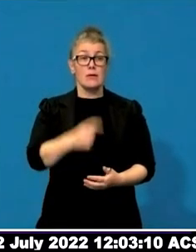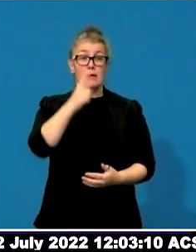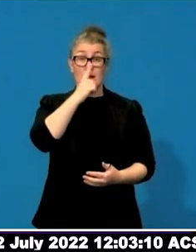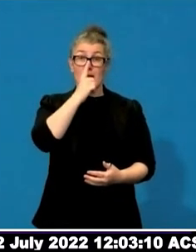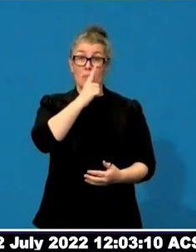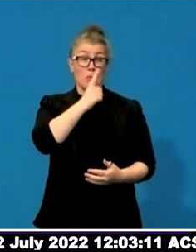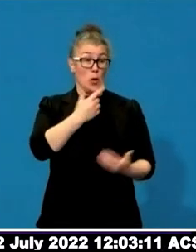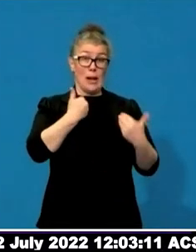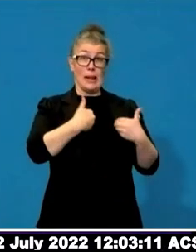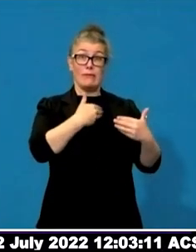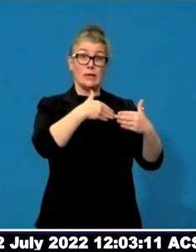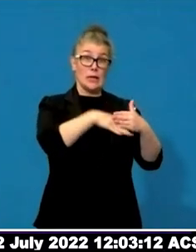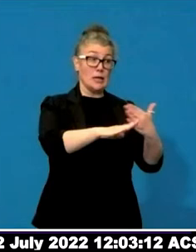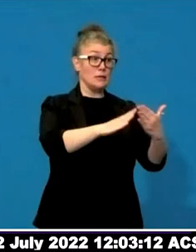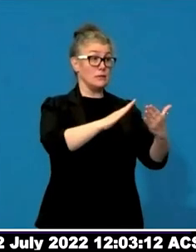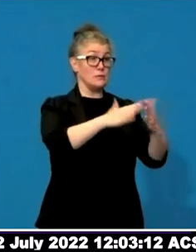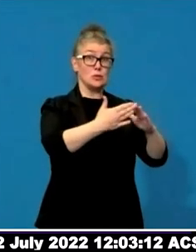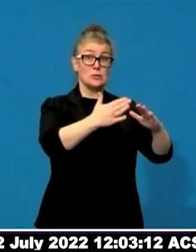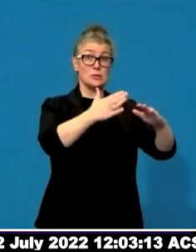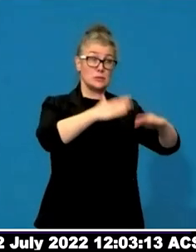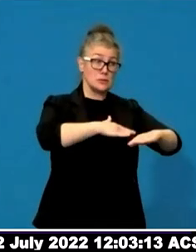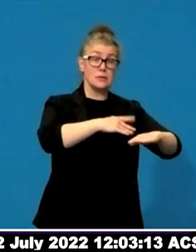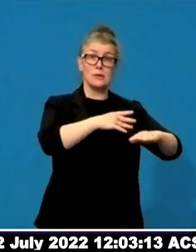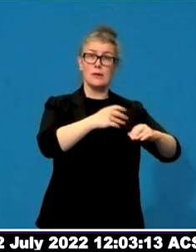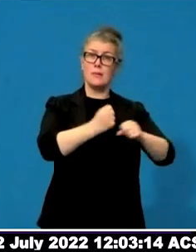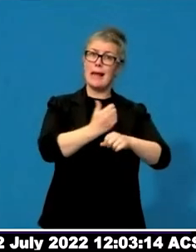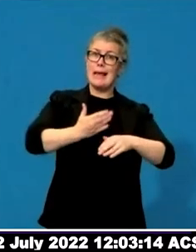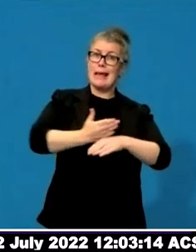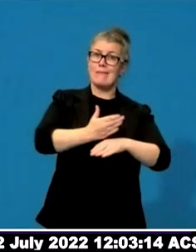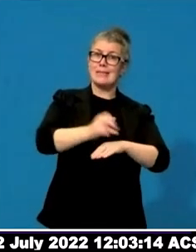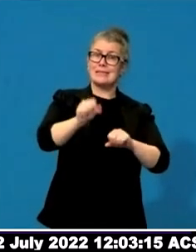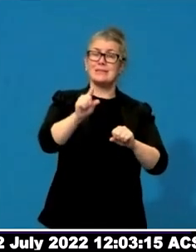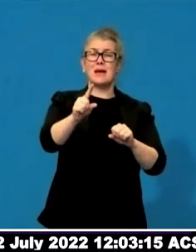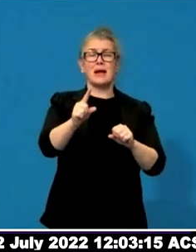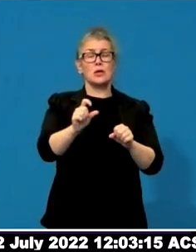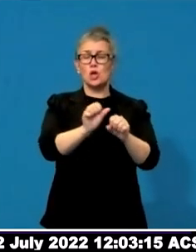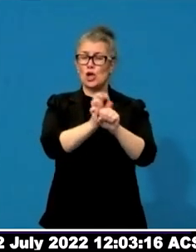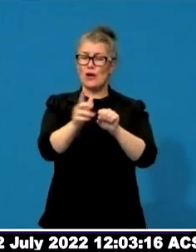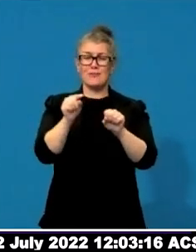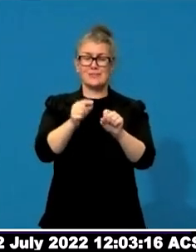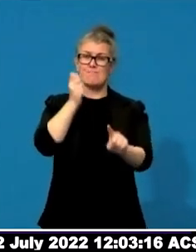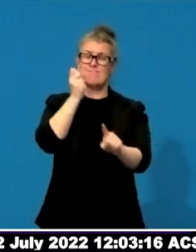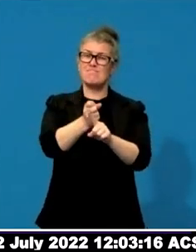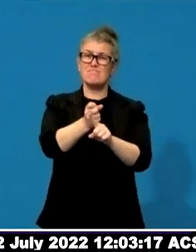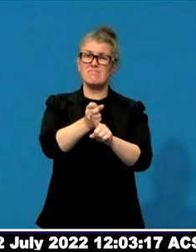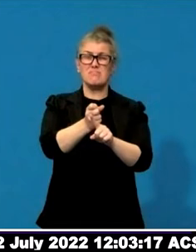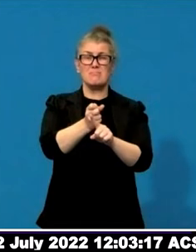But with, you know, the recent COVID experience, there's - there's difficulties in terms of being able to travel